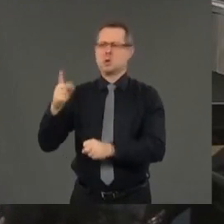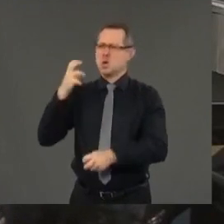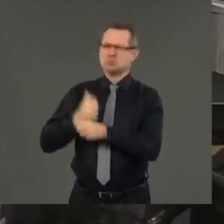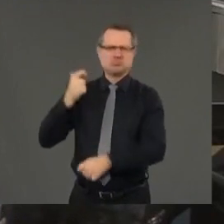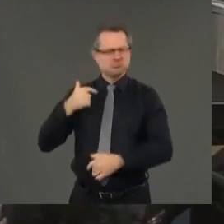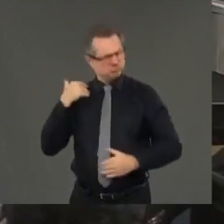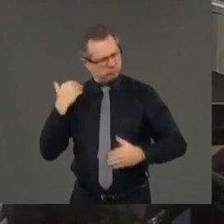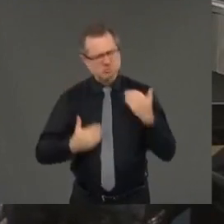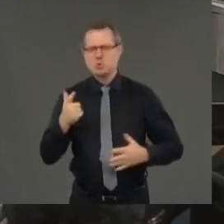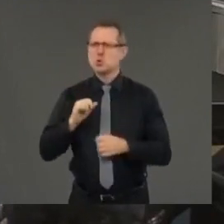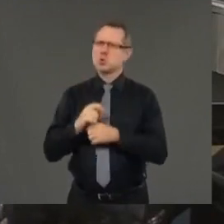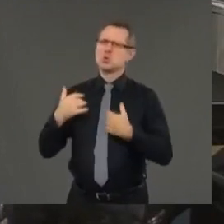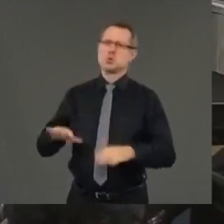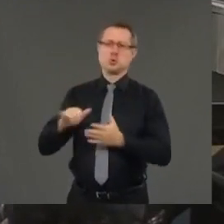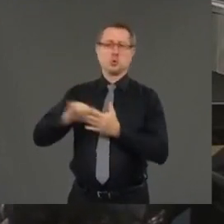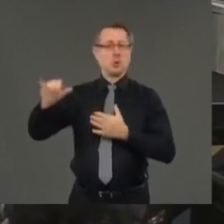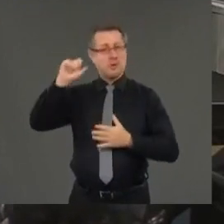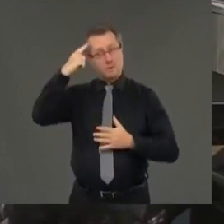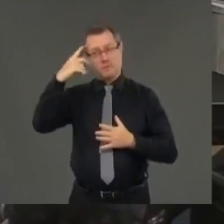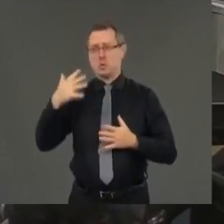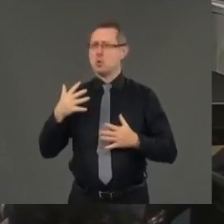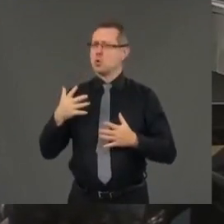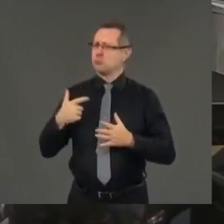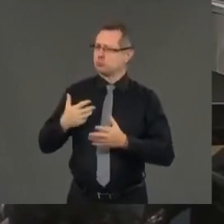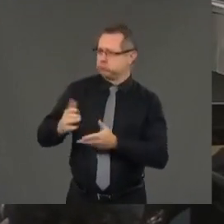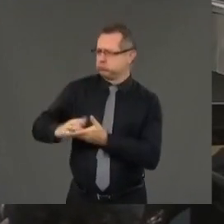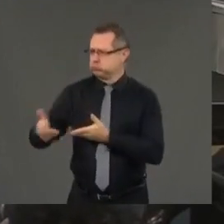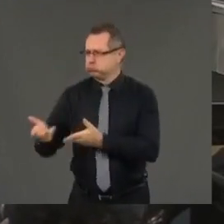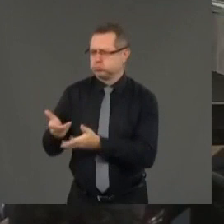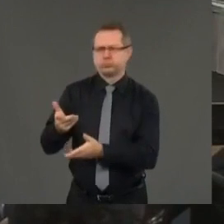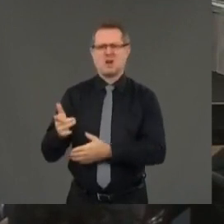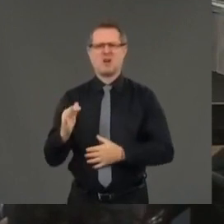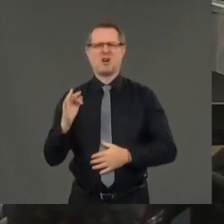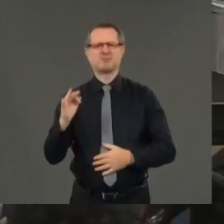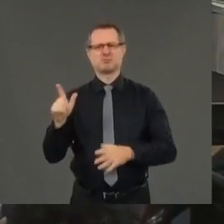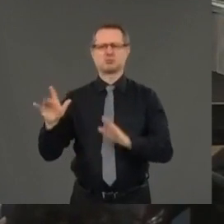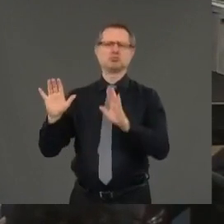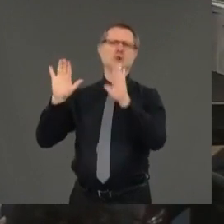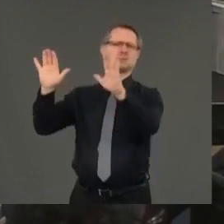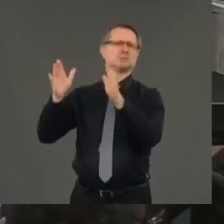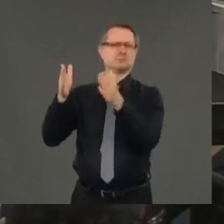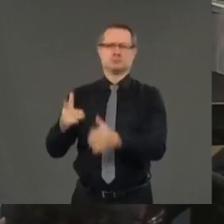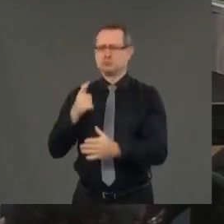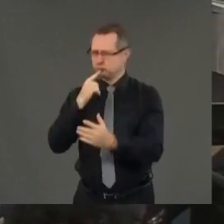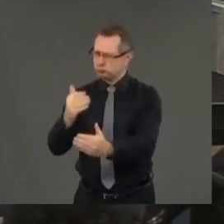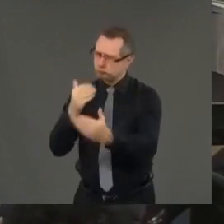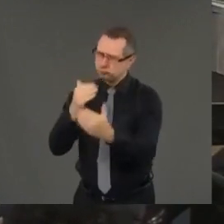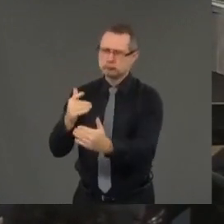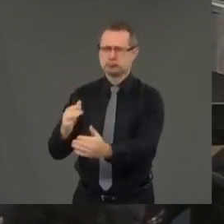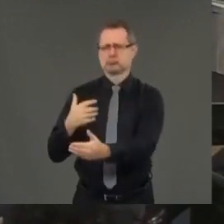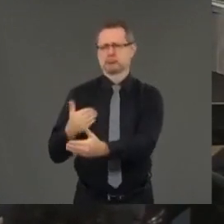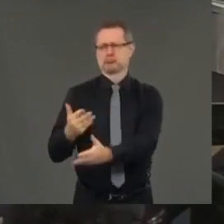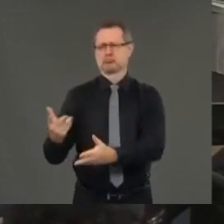ONE. HE'S DONE AN EXTRAORDINARY JOB. IT'S ONE OF THE HARDEST POSITIONS IN STATE GOVERNMENT, I